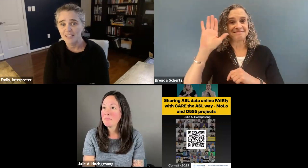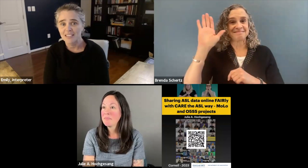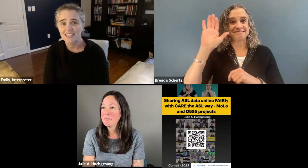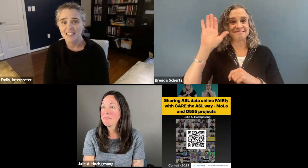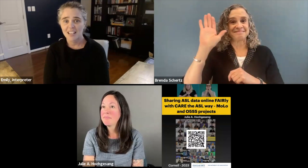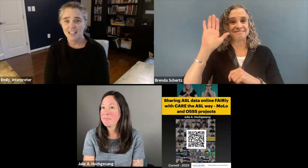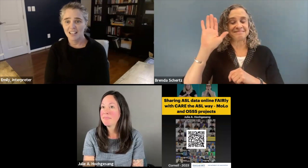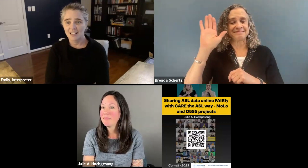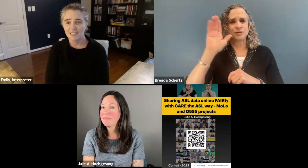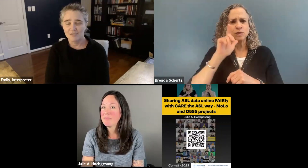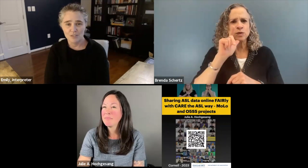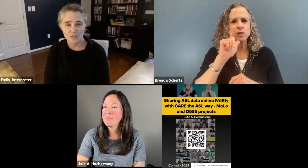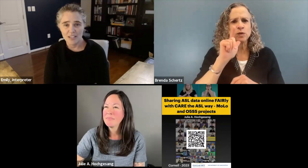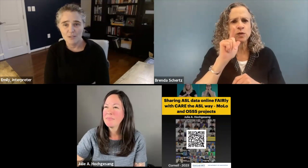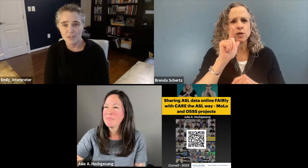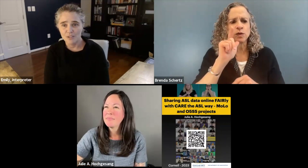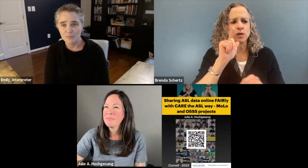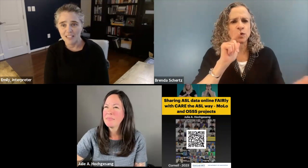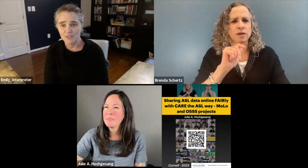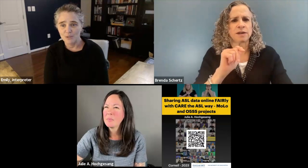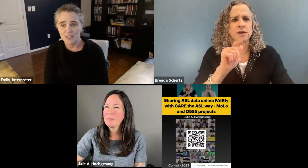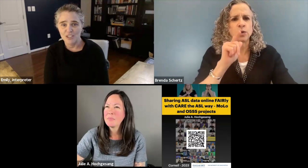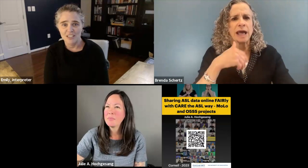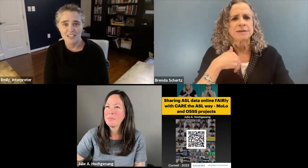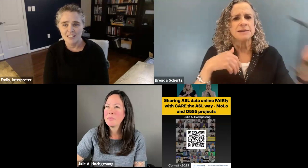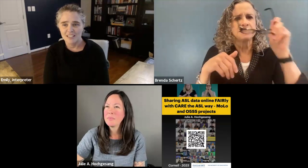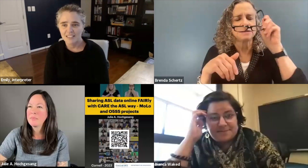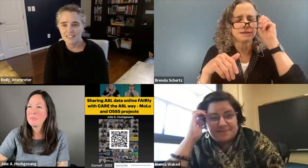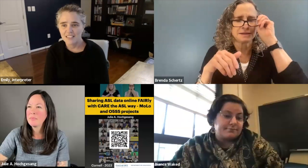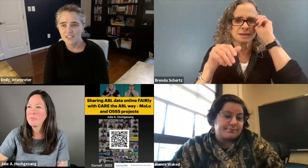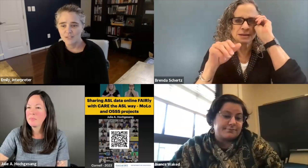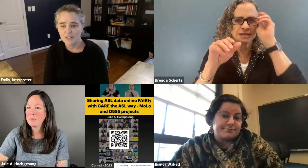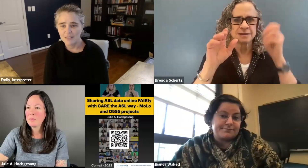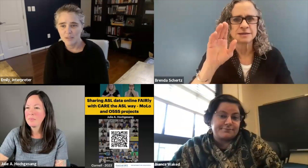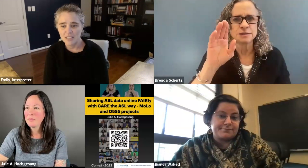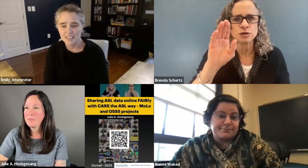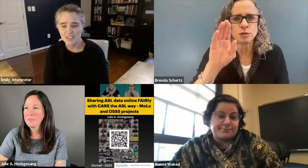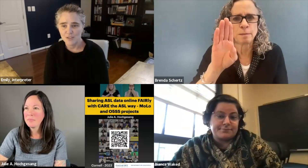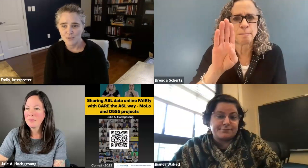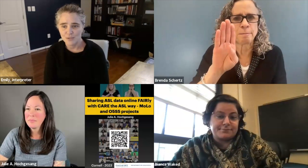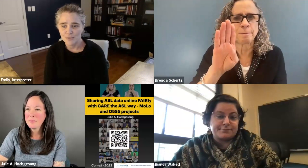participants or anyone who might have a question so I'm going